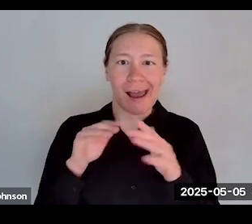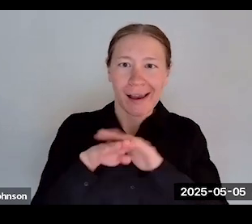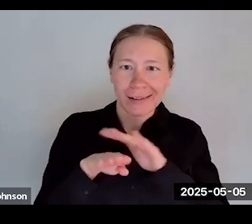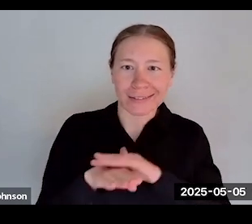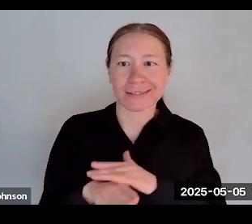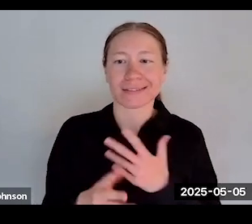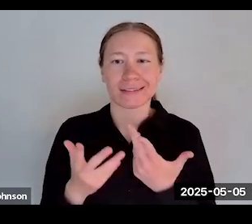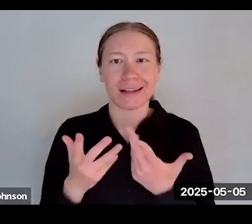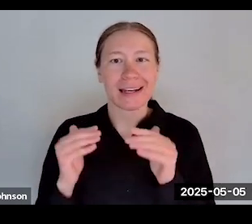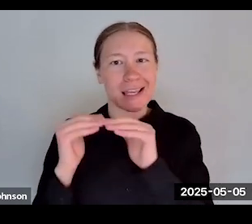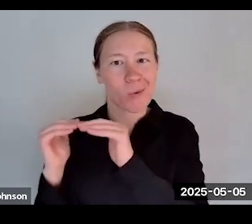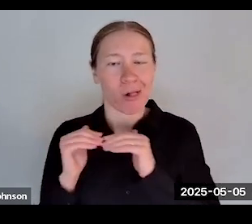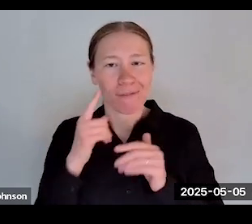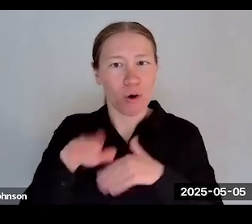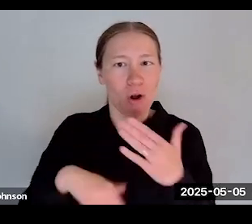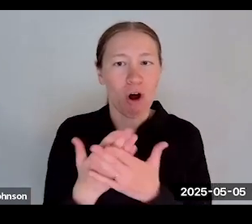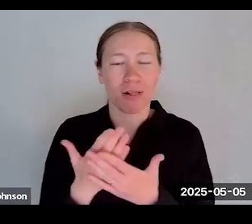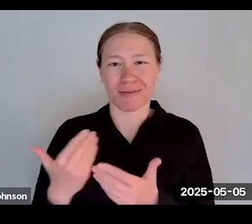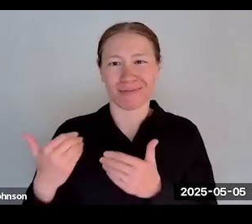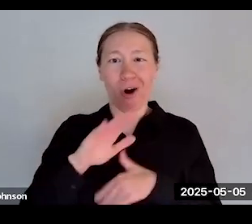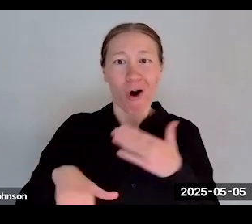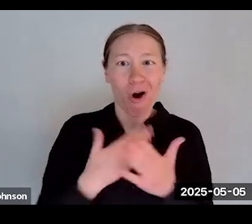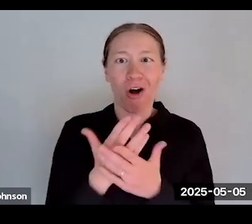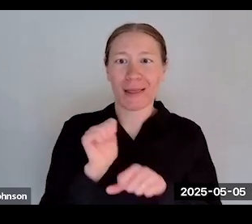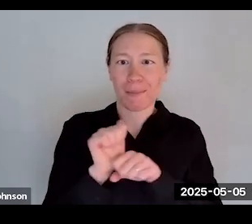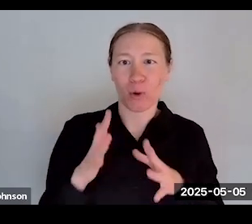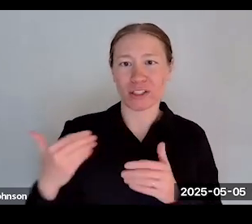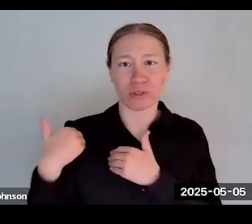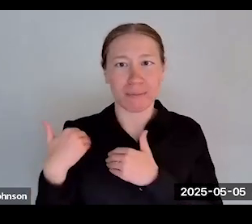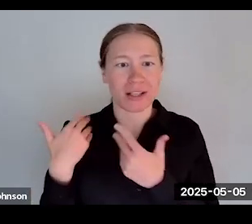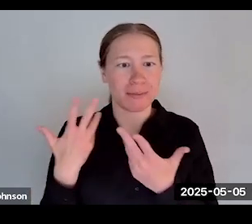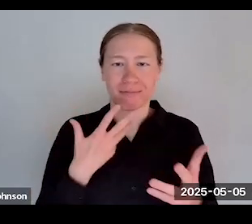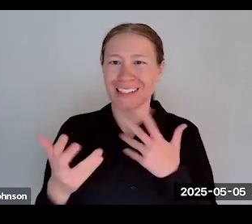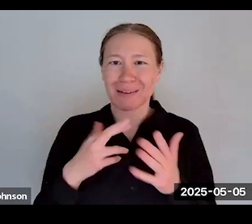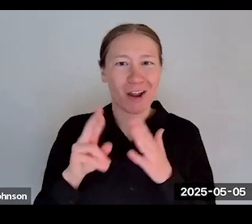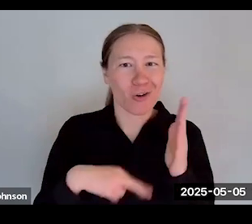The responsibility lies with all of us to uphold these policies regardless of our position at UM.